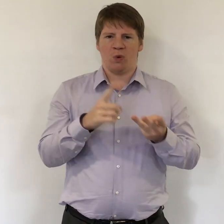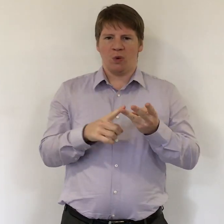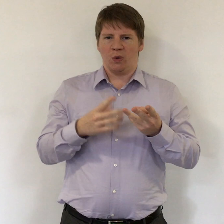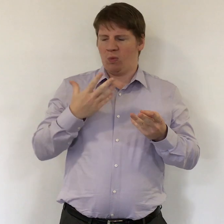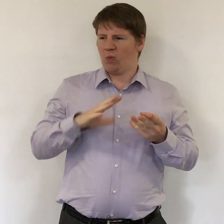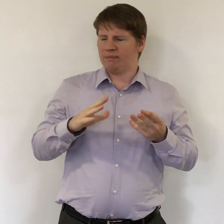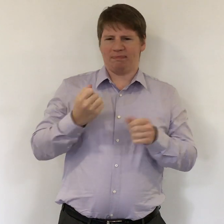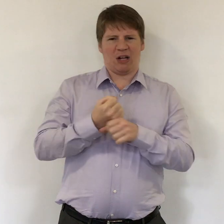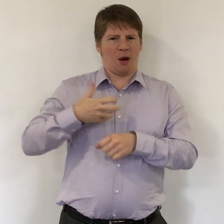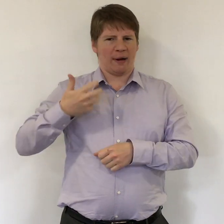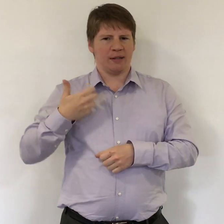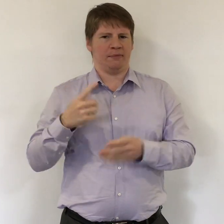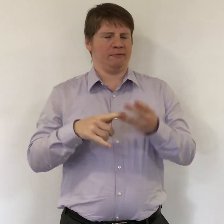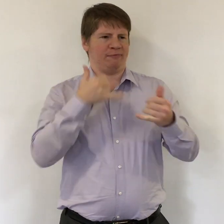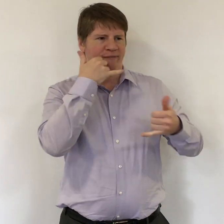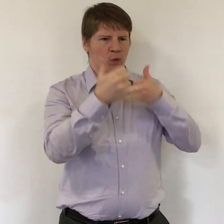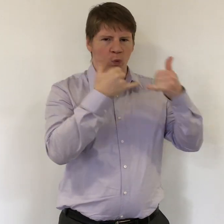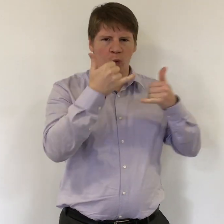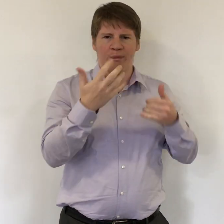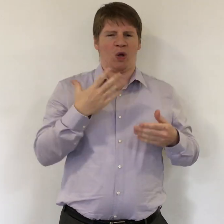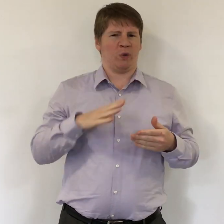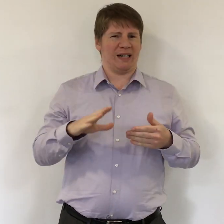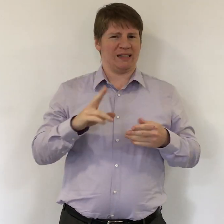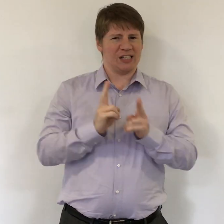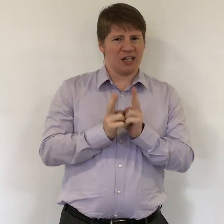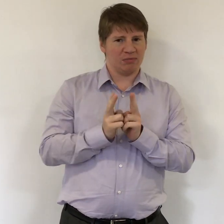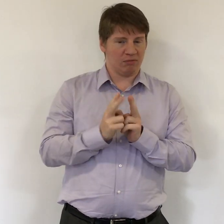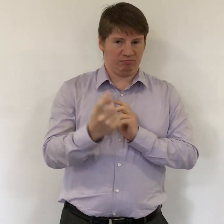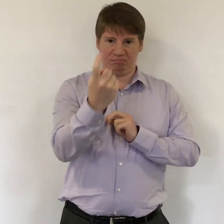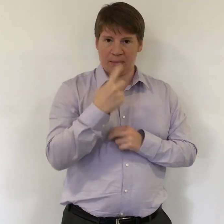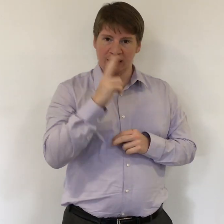Or you want to make a complaint or make phone-calls via an interpreter.